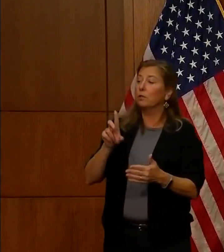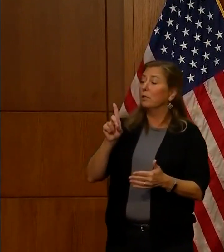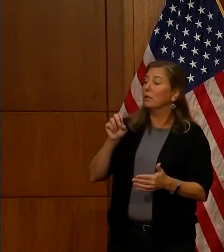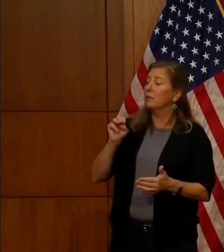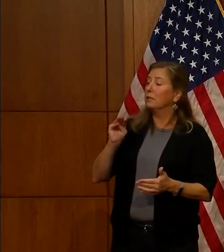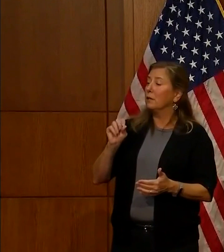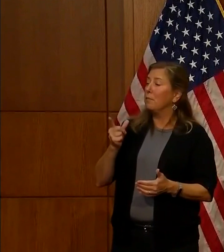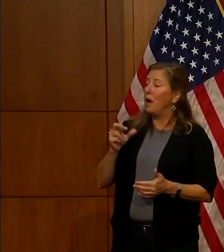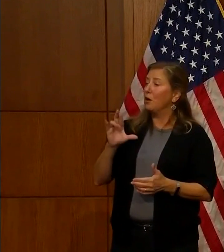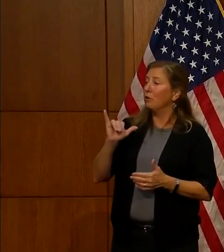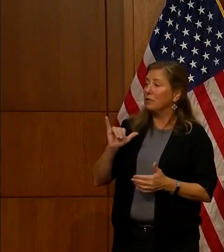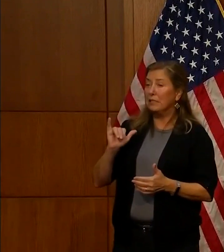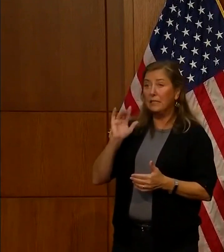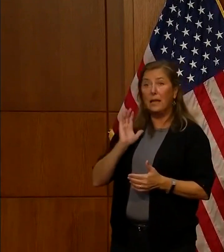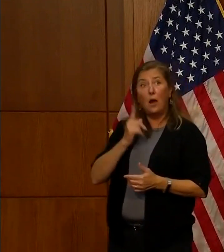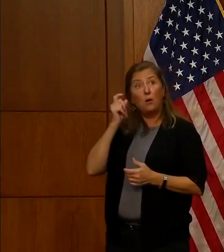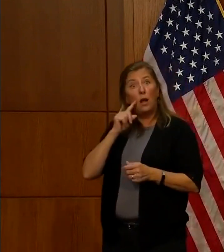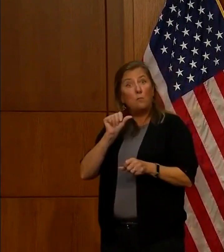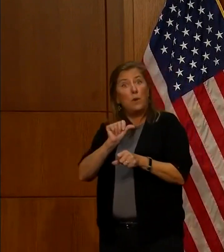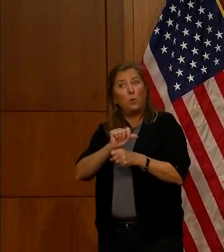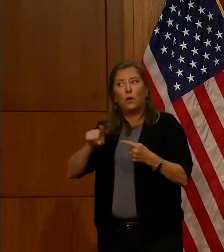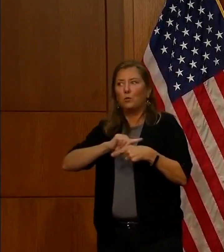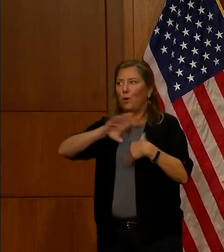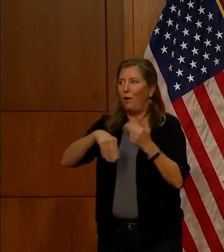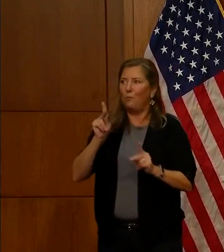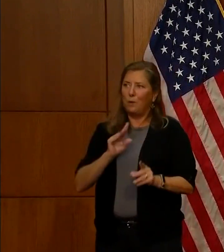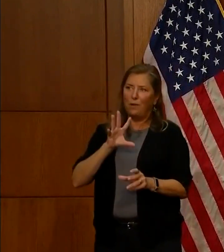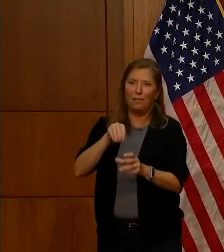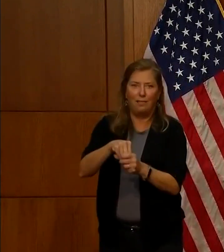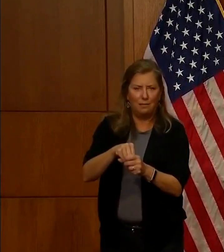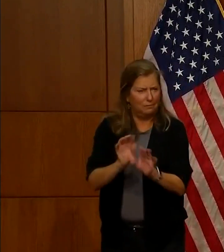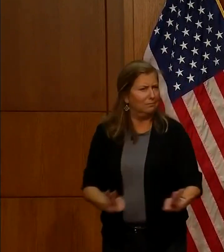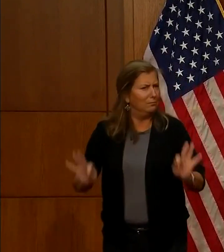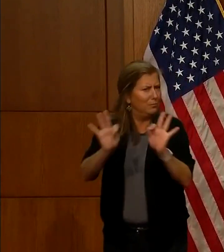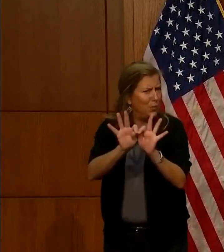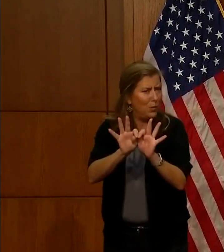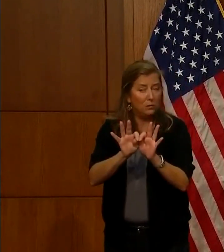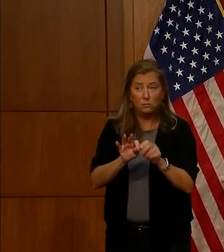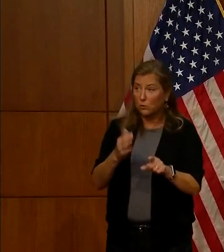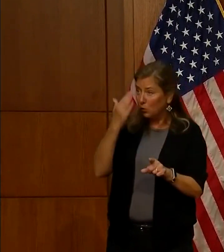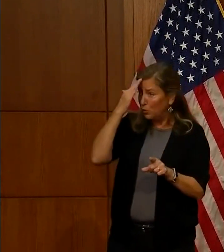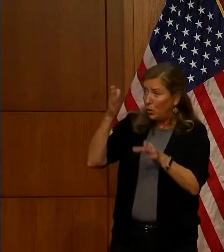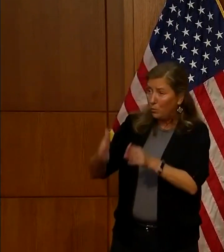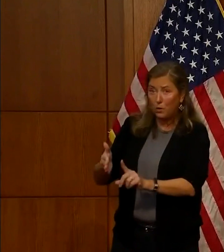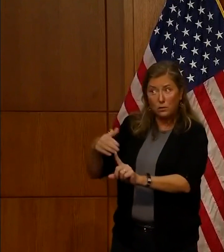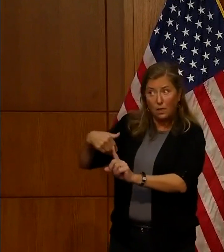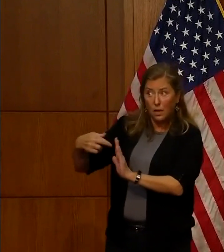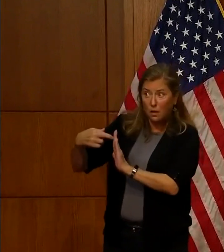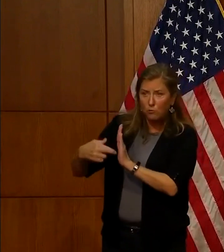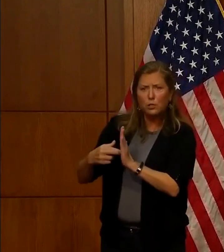CONSIDER REGISTERING. DEMOCRACY WORKS WHEN EVERYONE PARTICIPATE